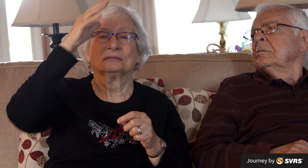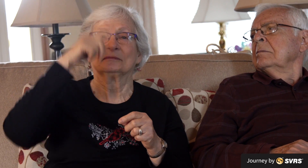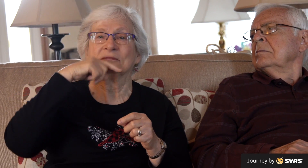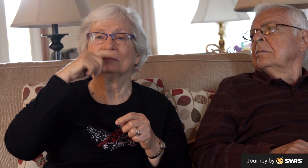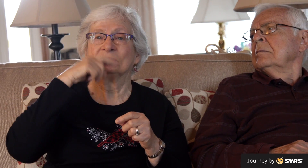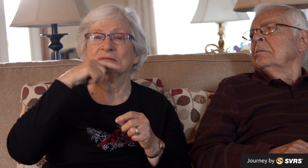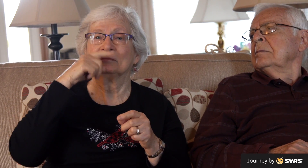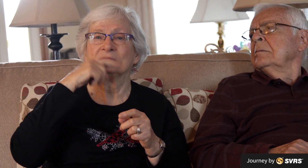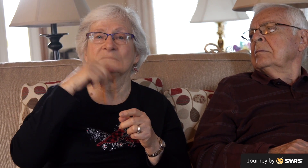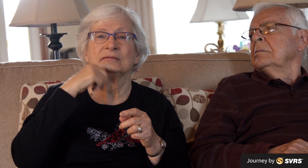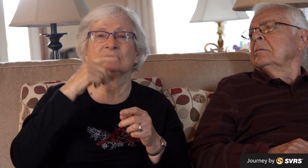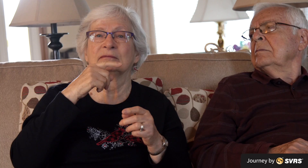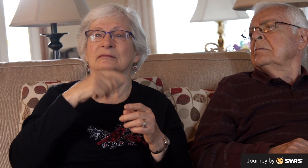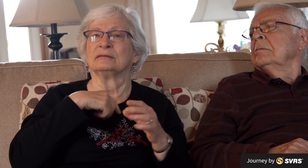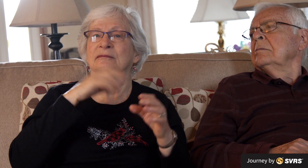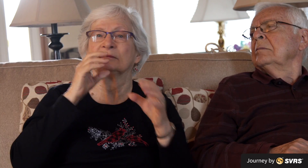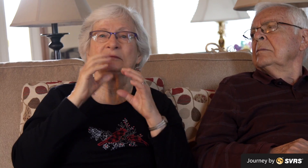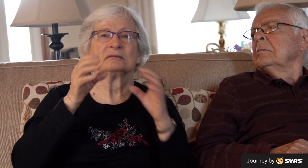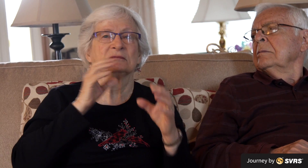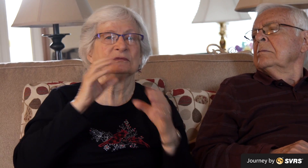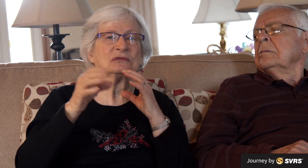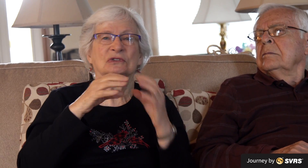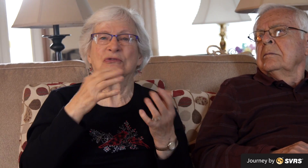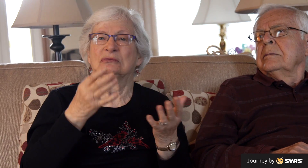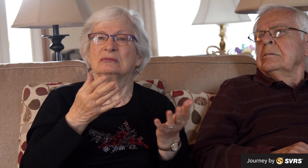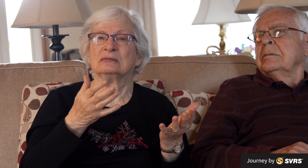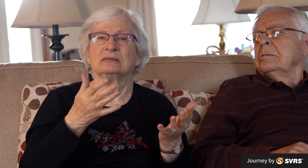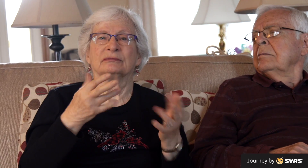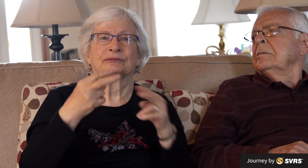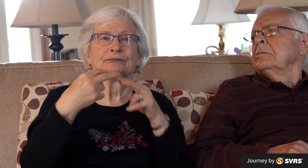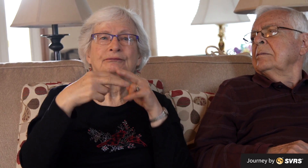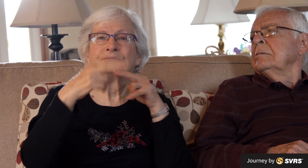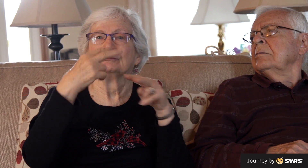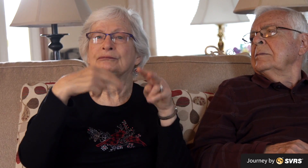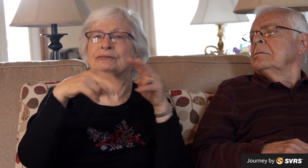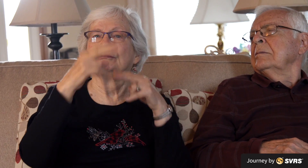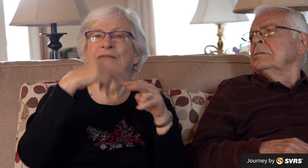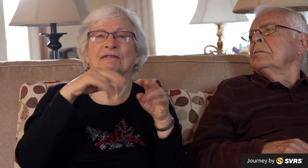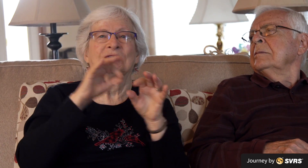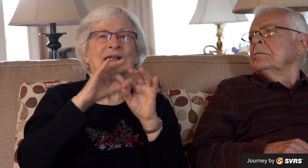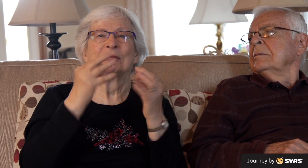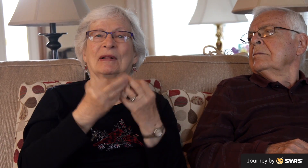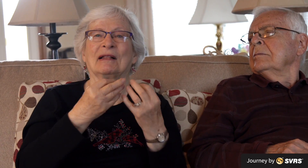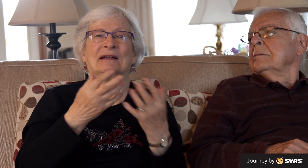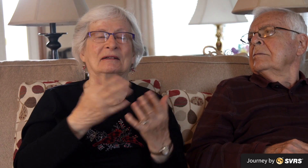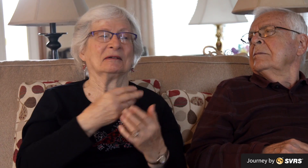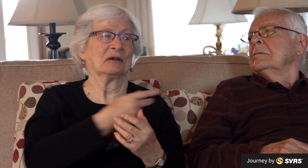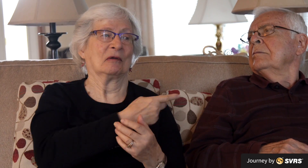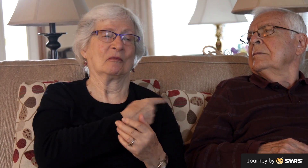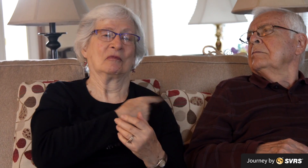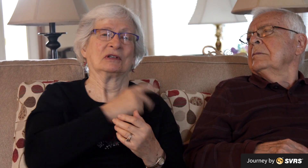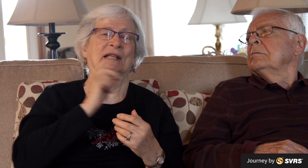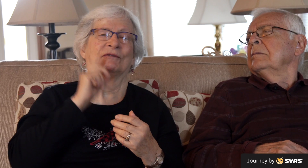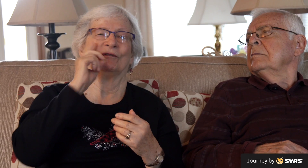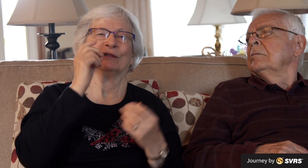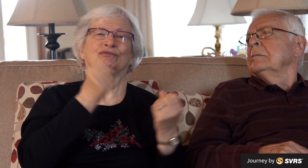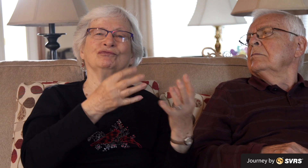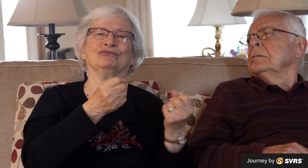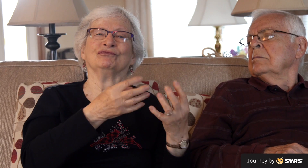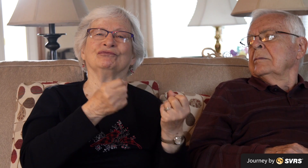There was no communication there, we didn't really understand each other. We both are deaf, so it was easy to communicate using sign language everyday.